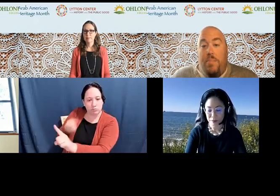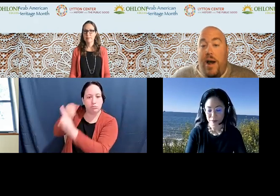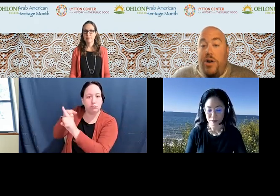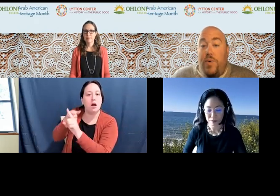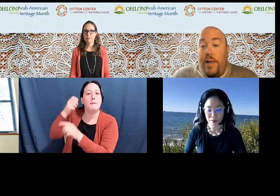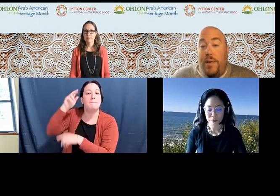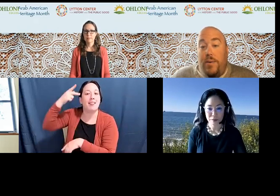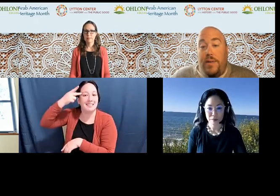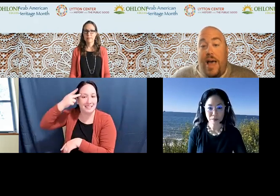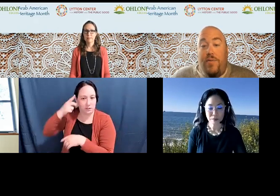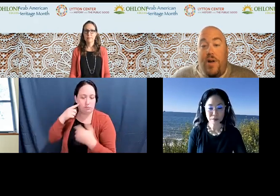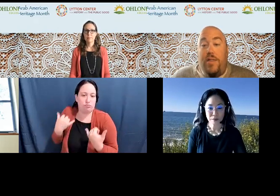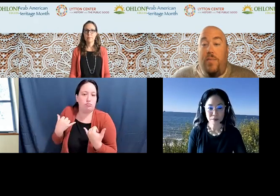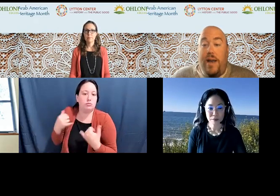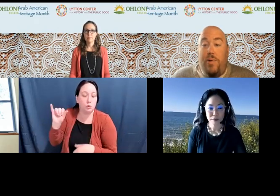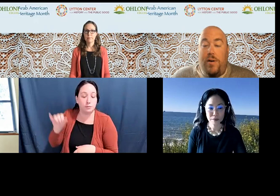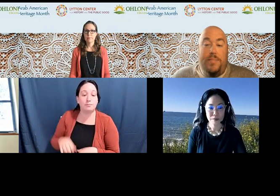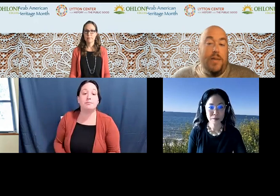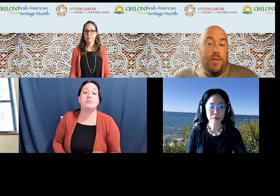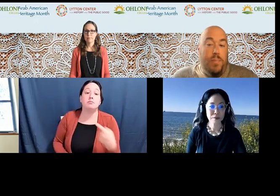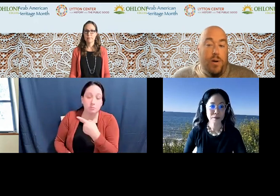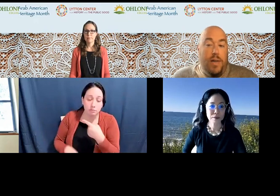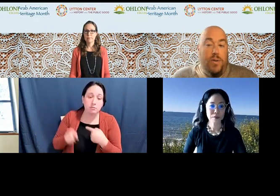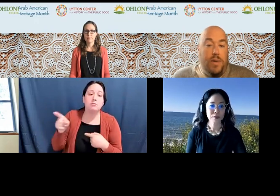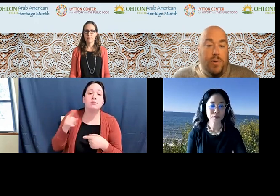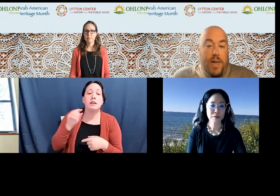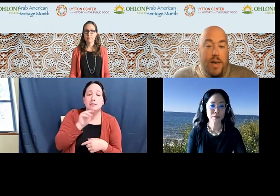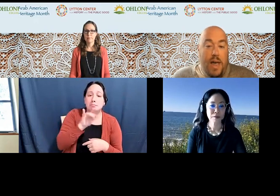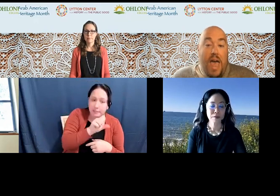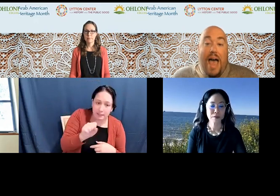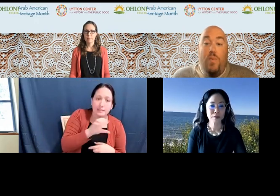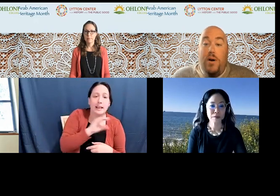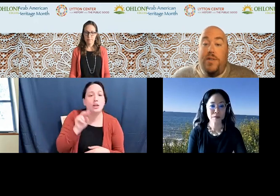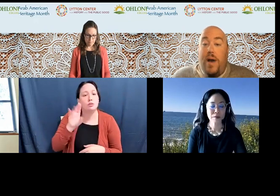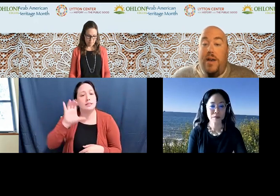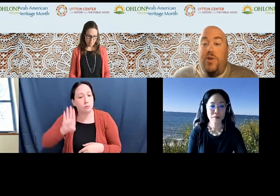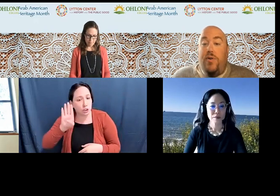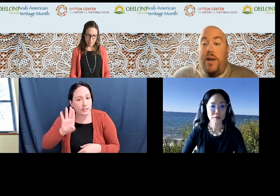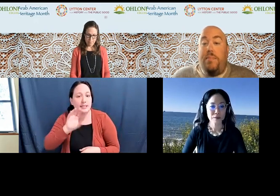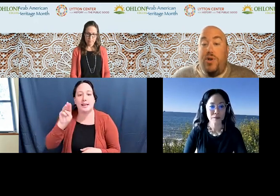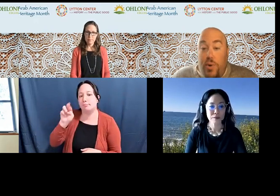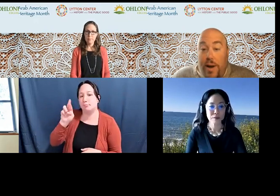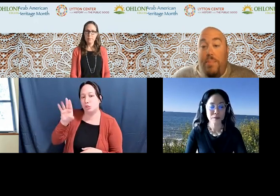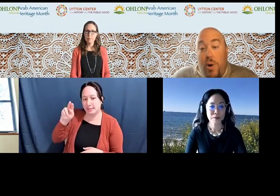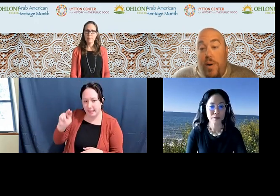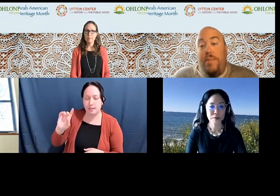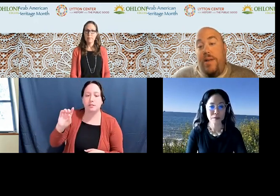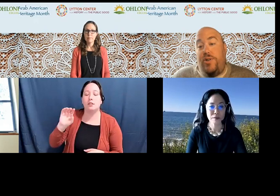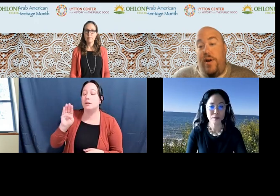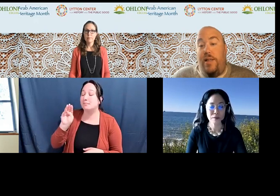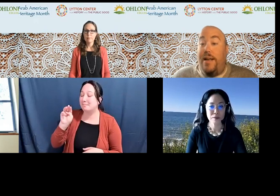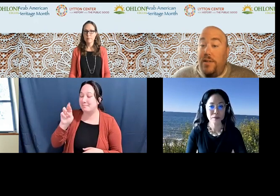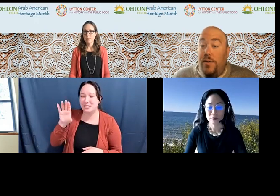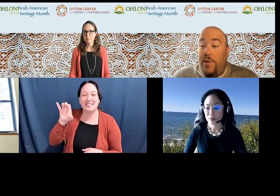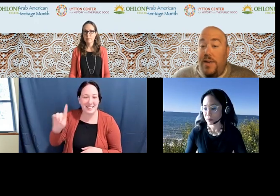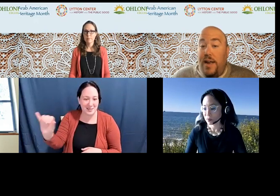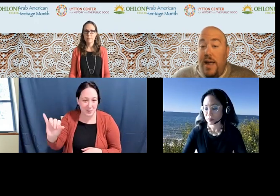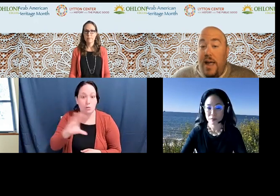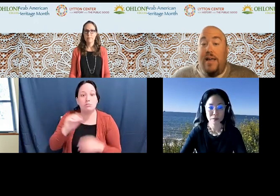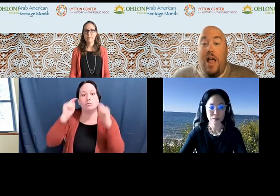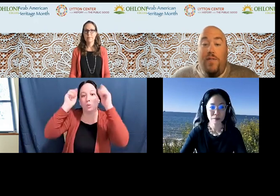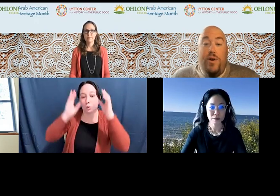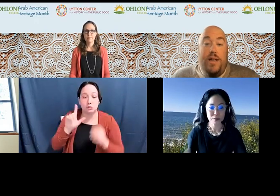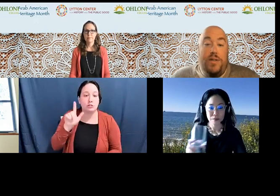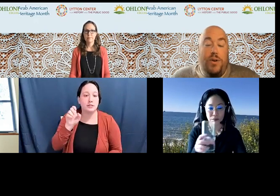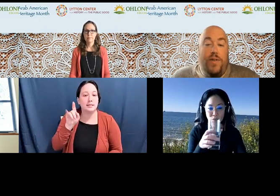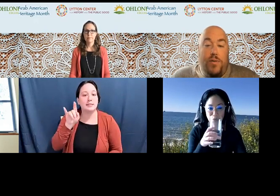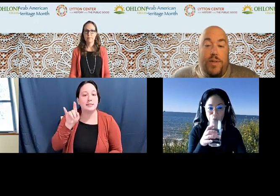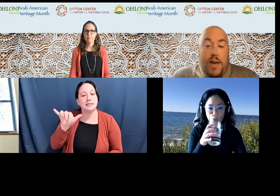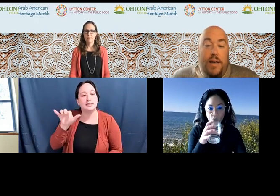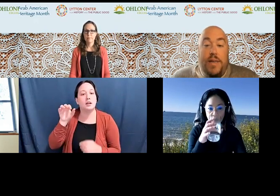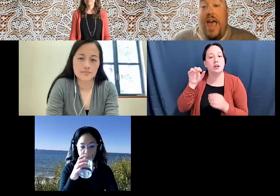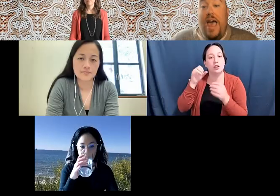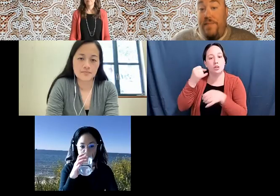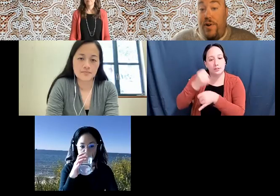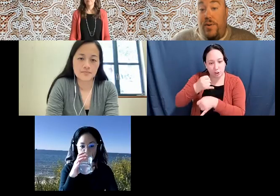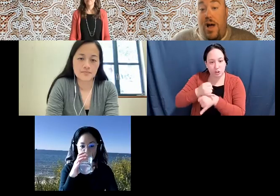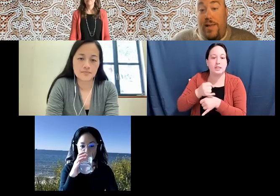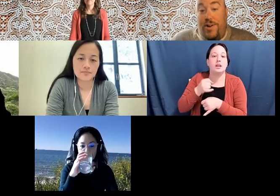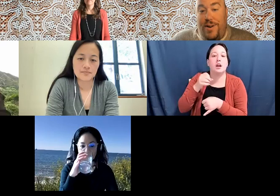Kyle Livie (he/him/his): Prior to joining Mills, Katherine taught the writing programs at UC Berkeley and UC Merced, and worked as writing-tutoring... tutoring program administrator at Lesley University, the California Institute of Integral Studies ,and Foothill College.